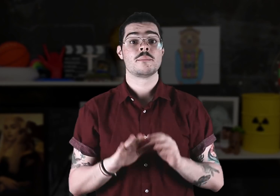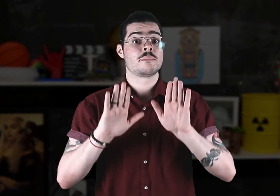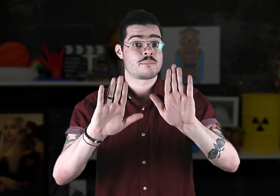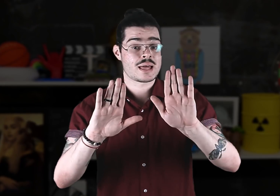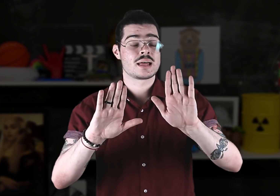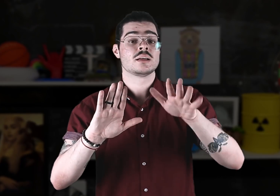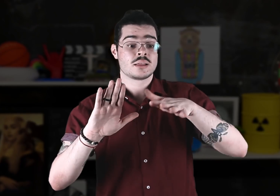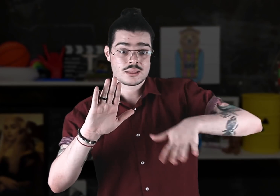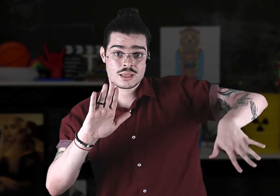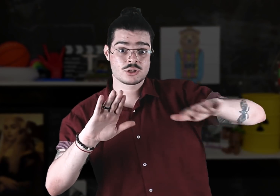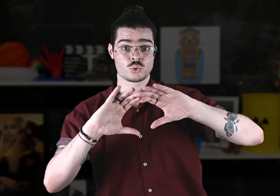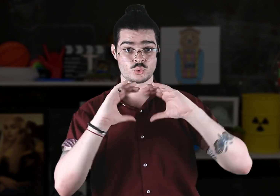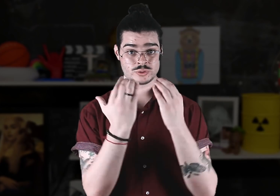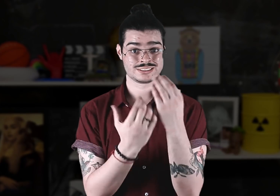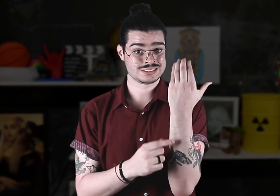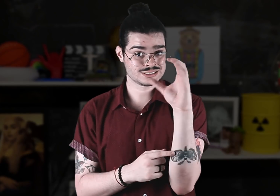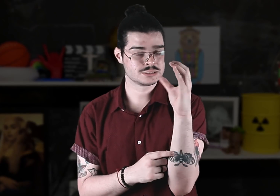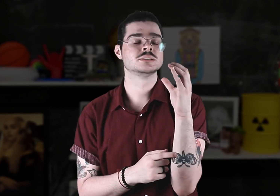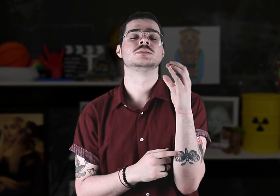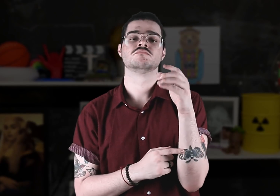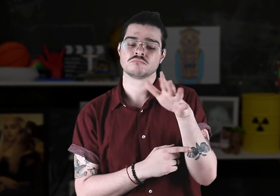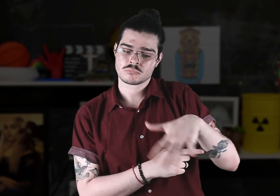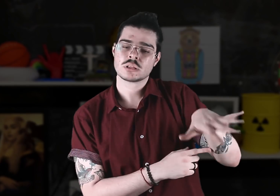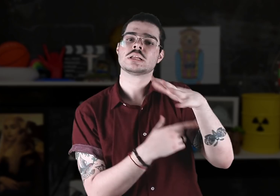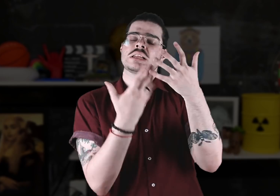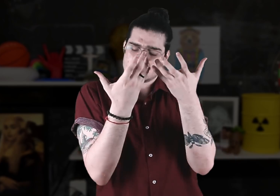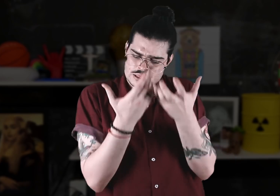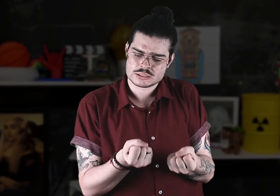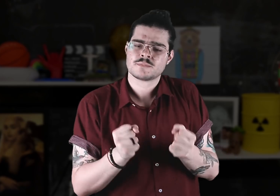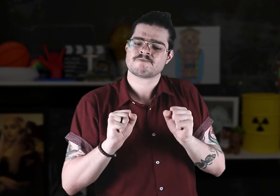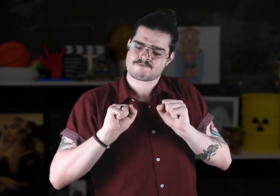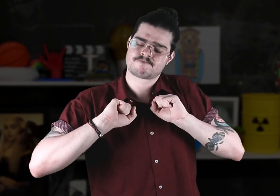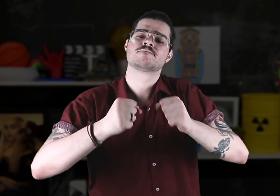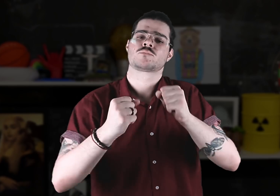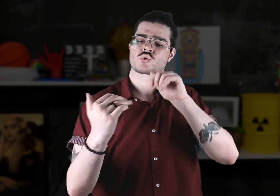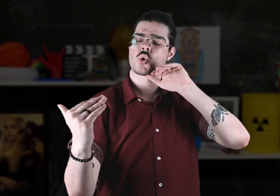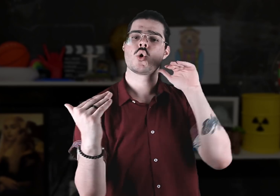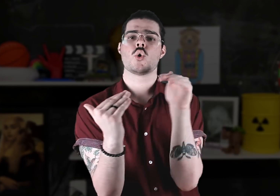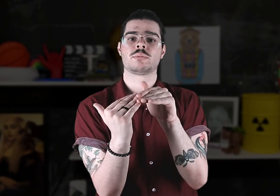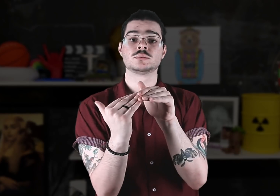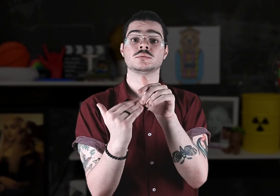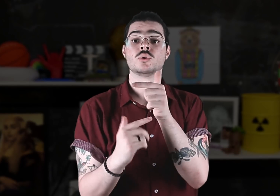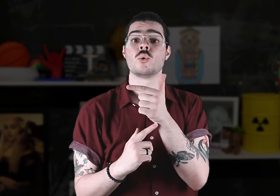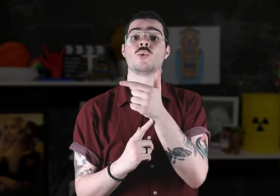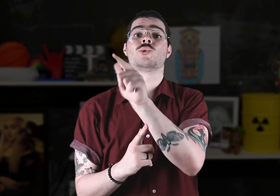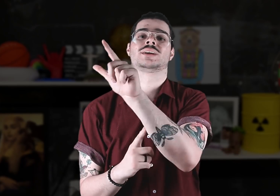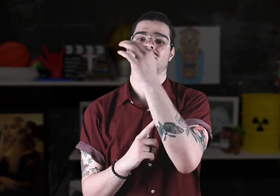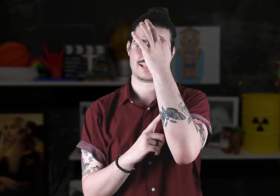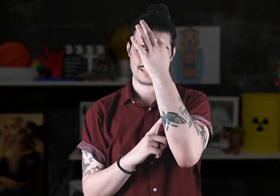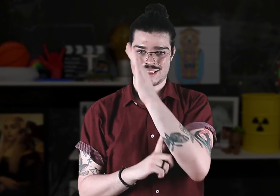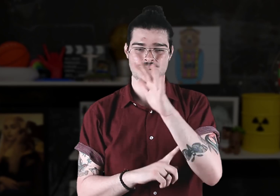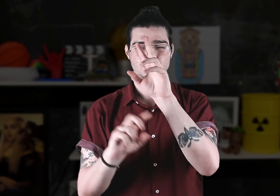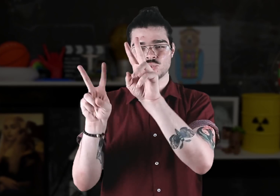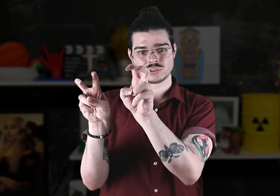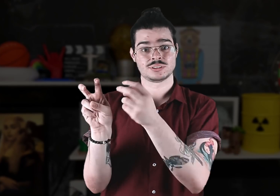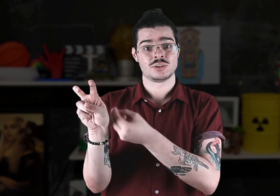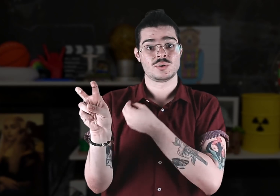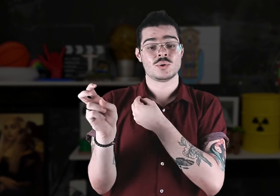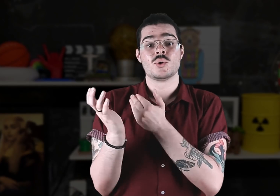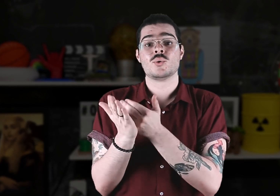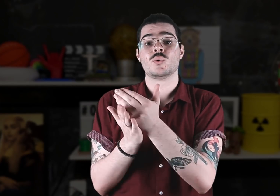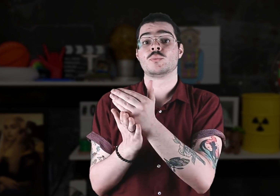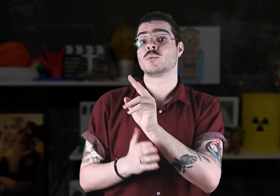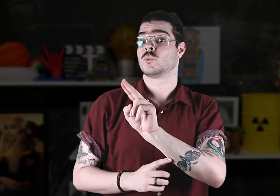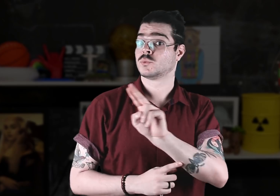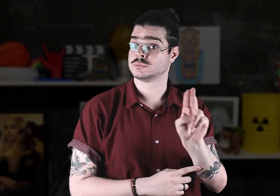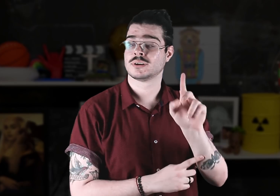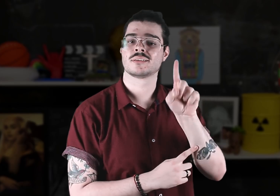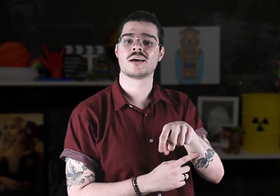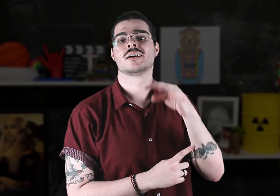Another theory of the origin of life that is widely supported by the scientific community is that ...